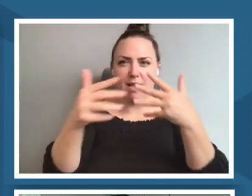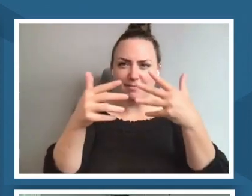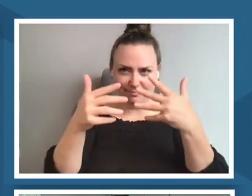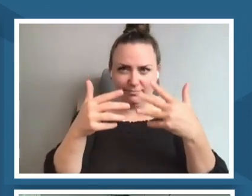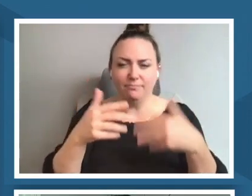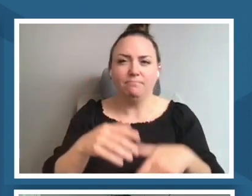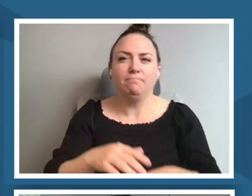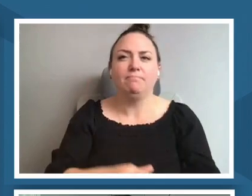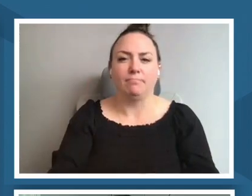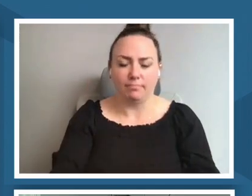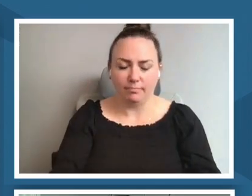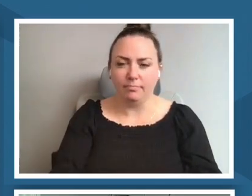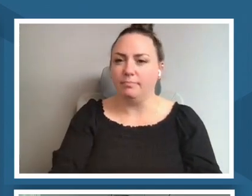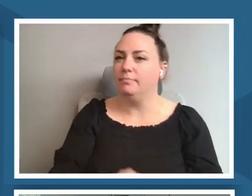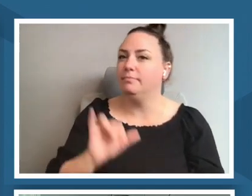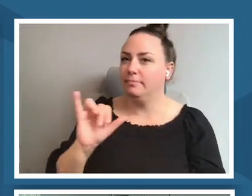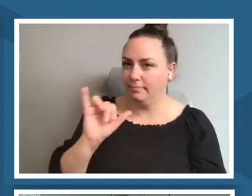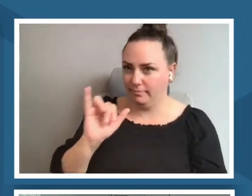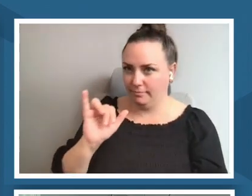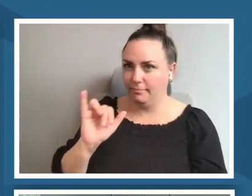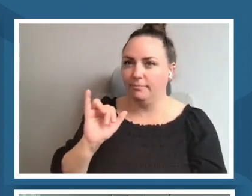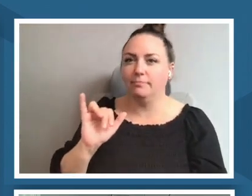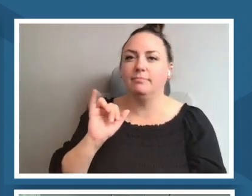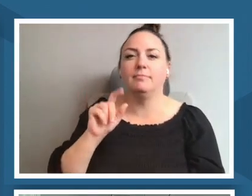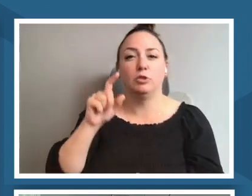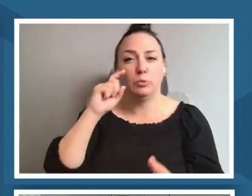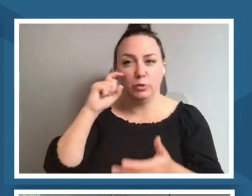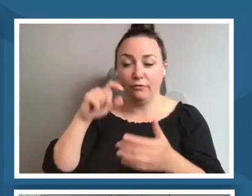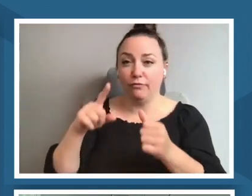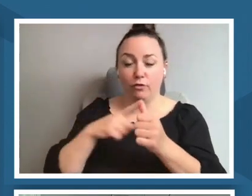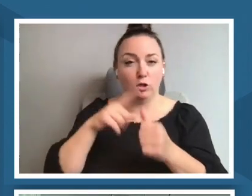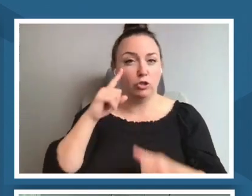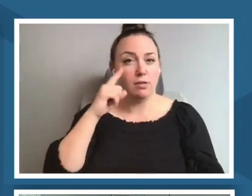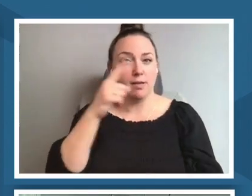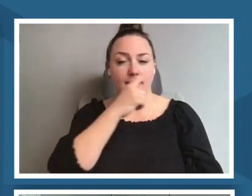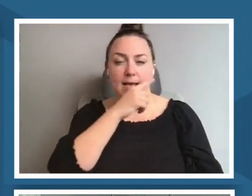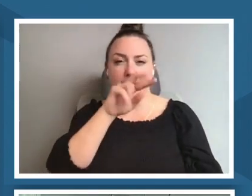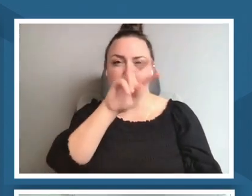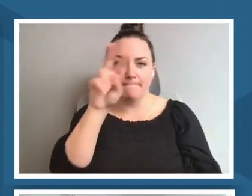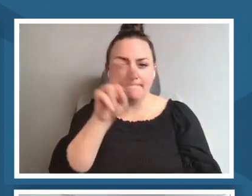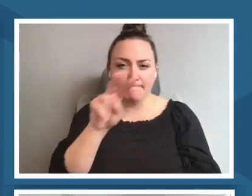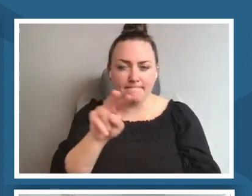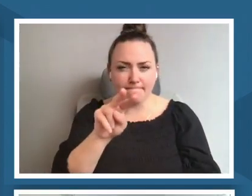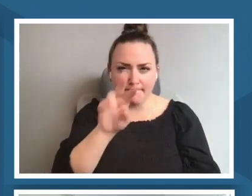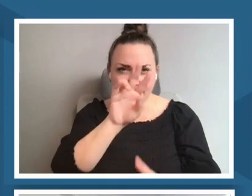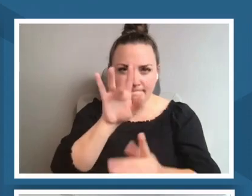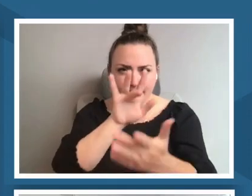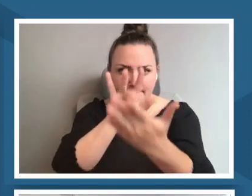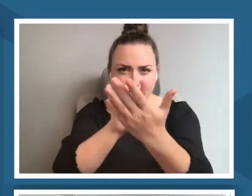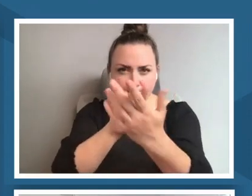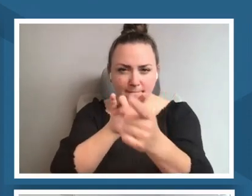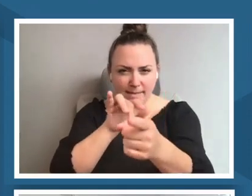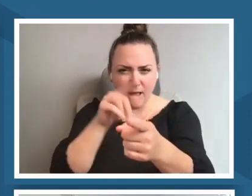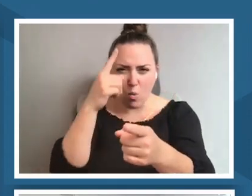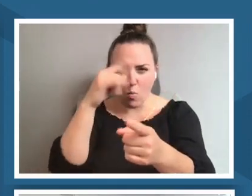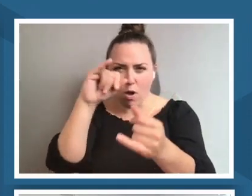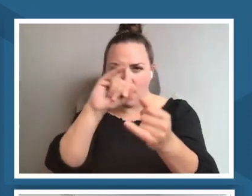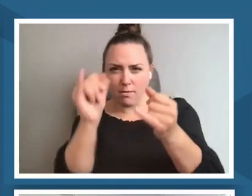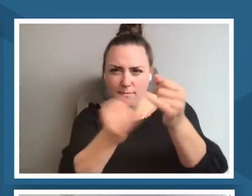okay so you're noticing first your eye kind of centered on to